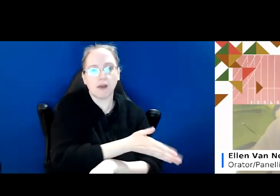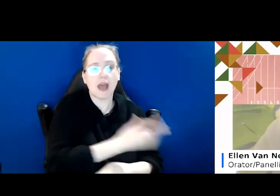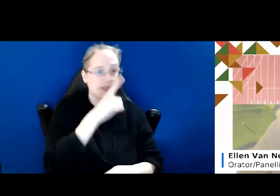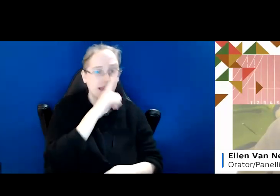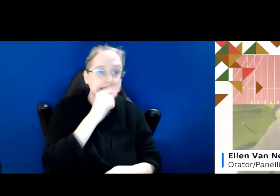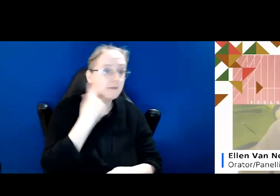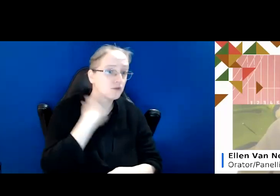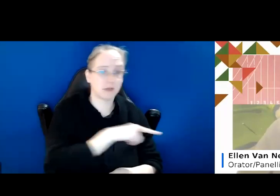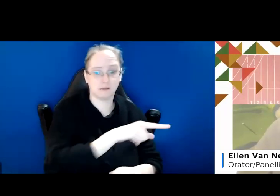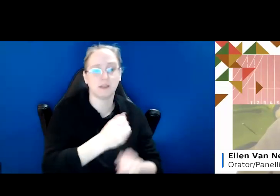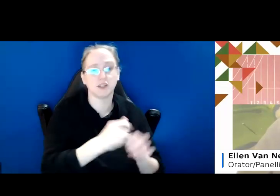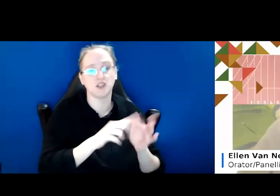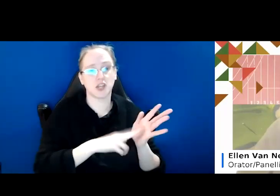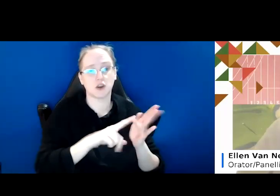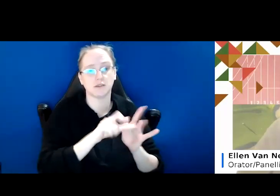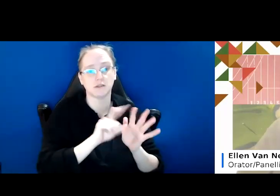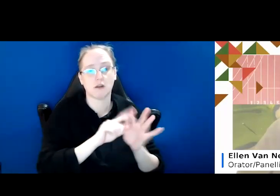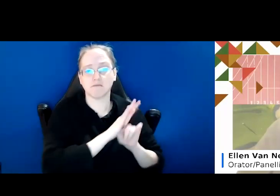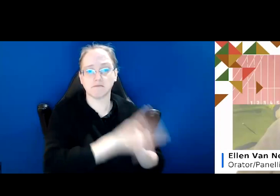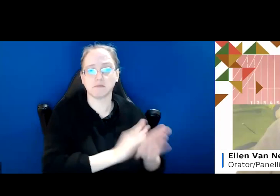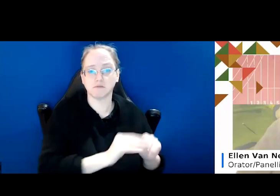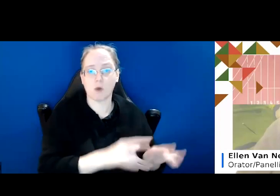It comes from country no longer belonging with us,